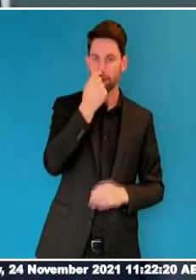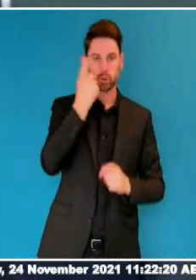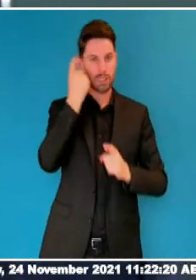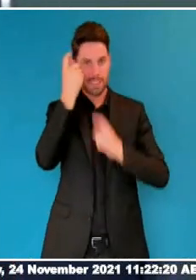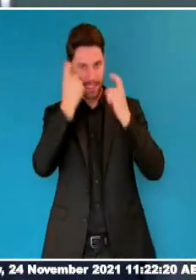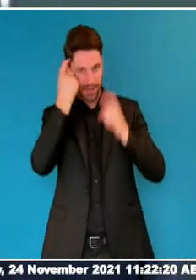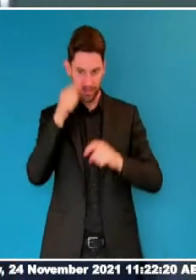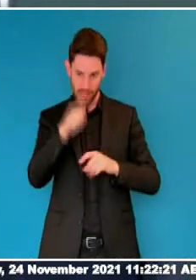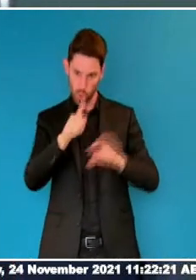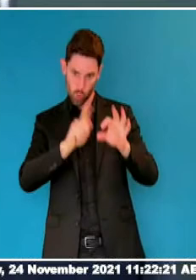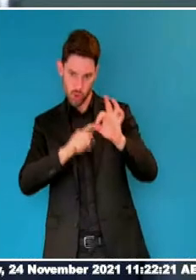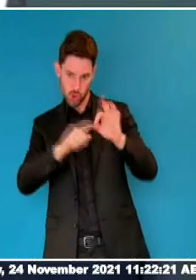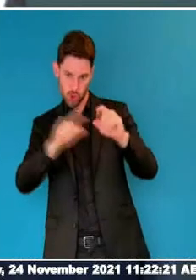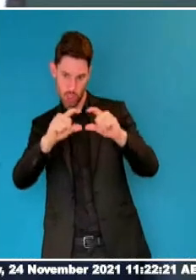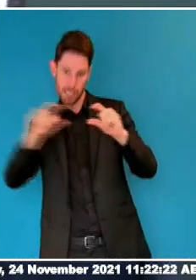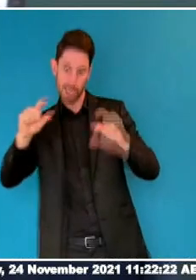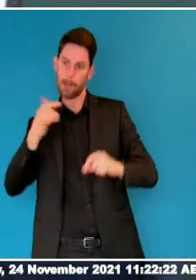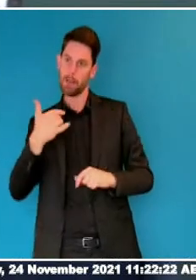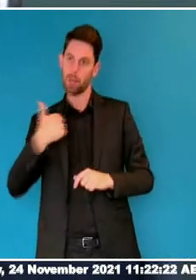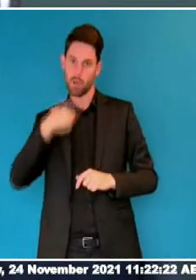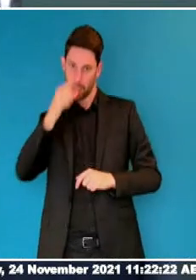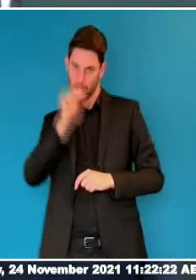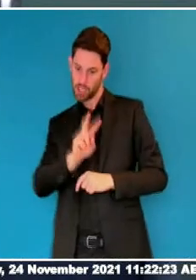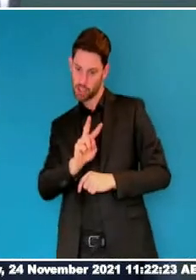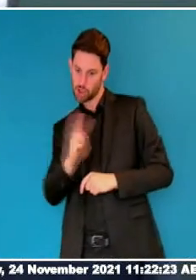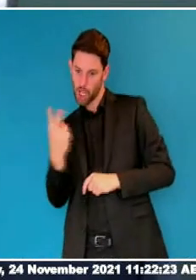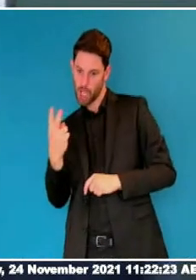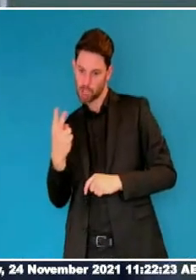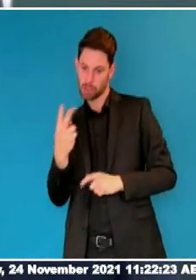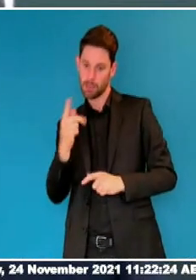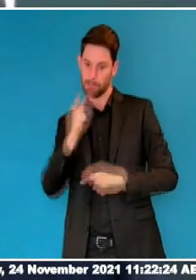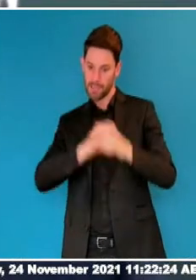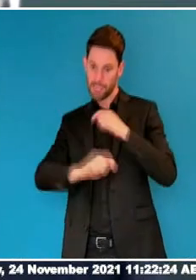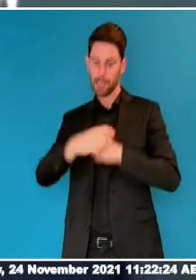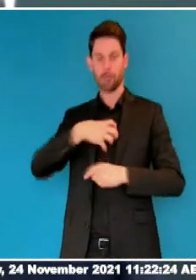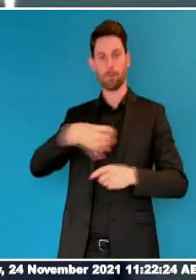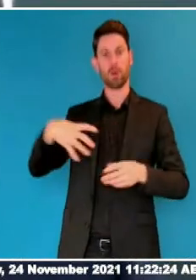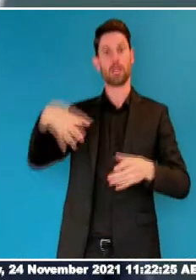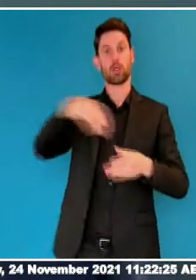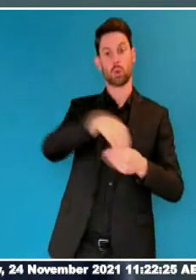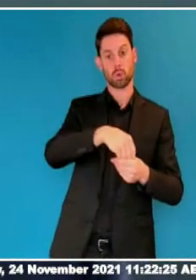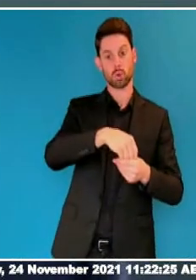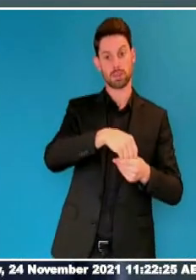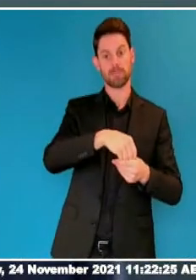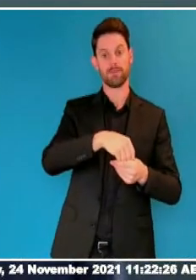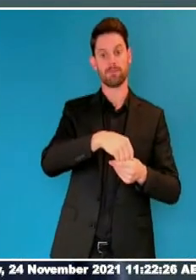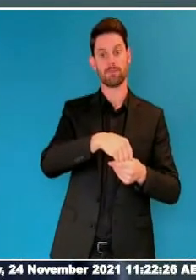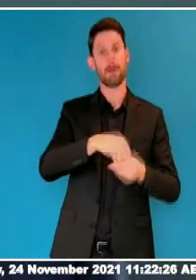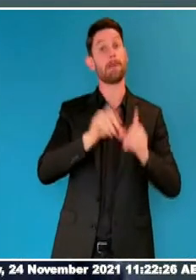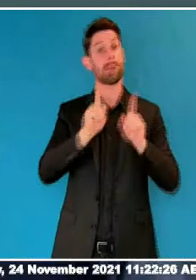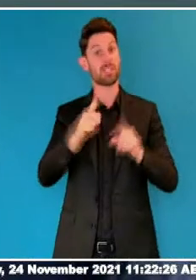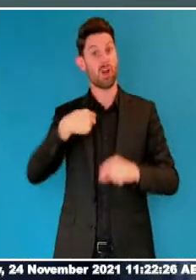perhaps ask them in a more inclusive kind of way, but I think it tries to address those